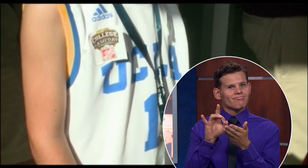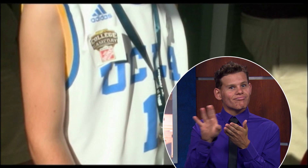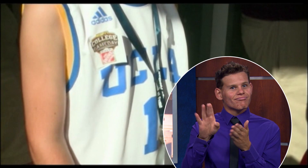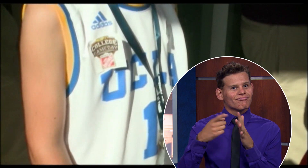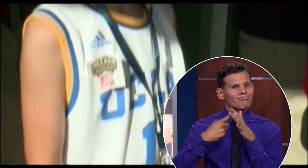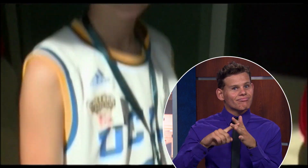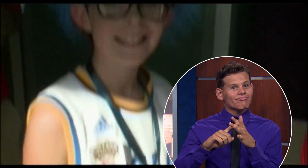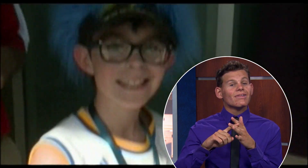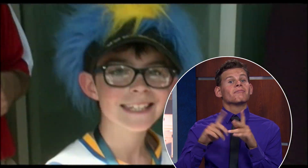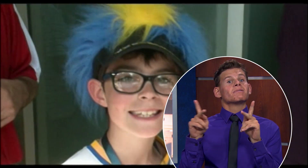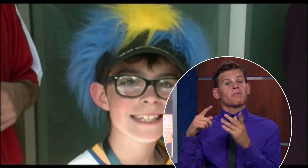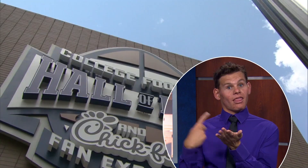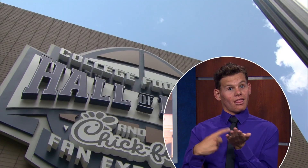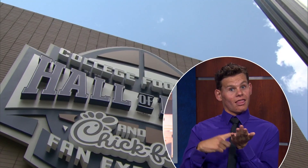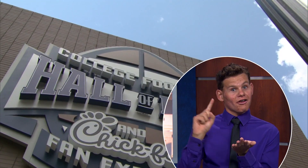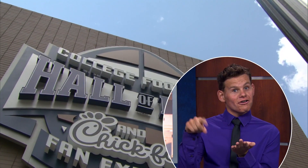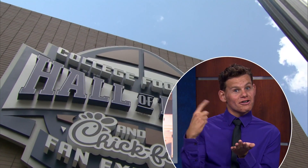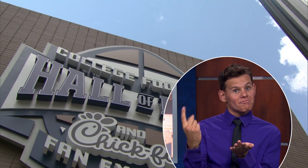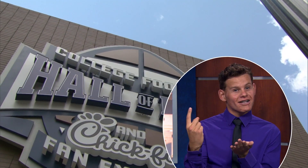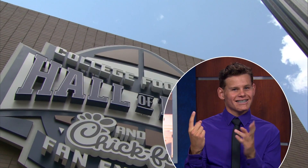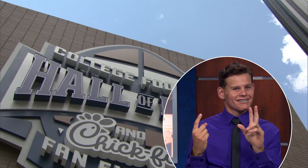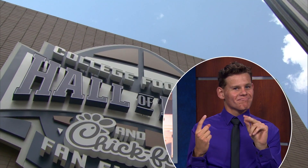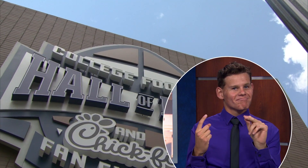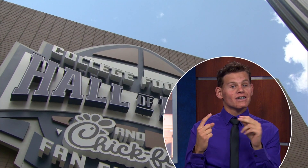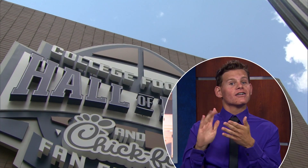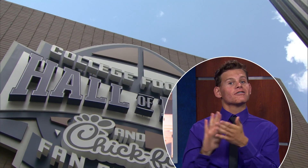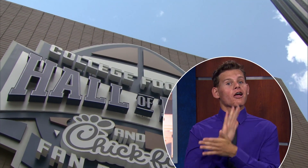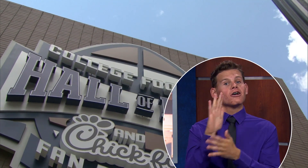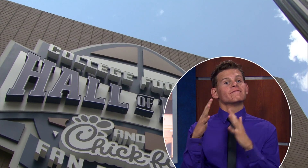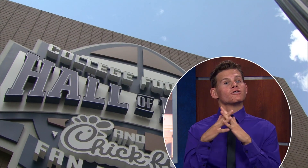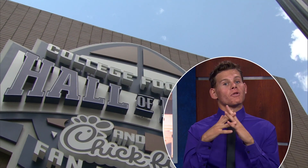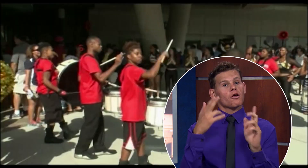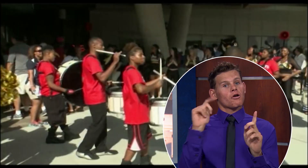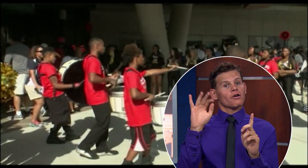Kickoff isn’t the only thing getting everyone talking. The College Football Hall of Fame